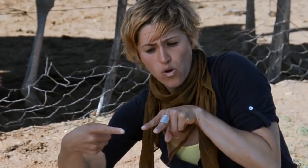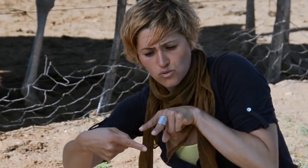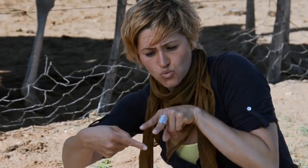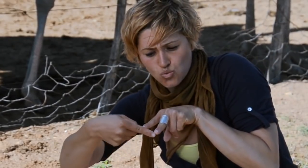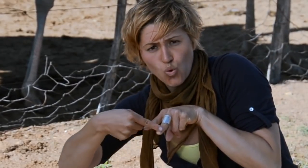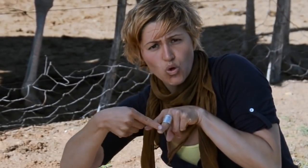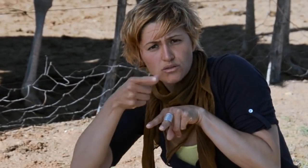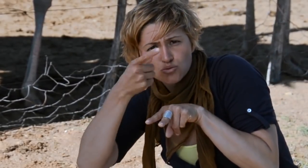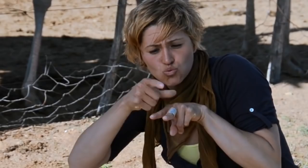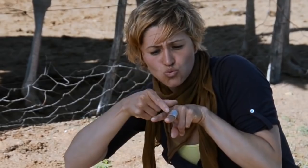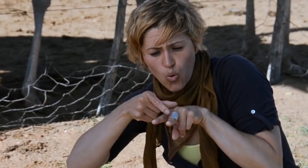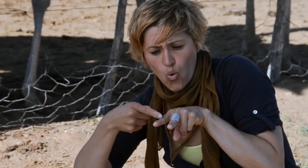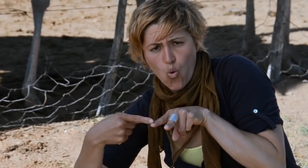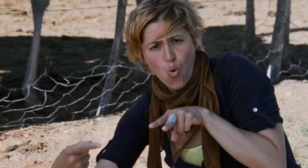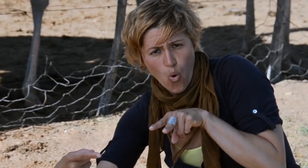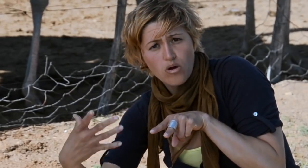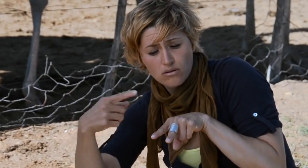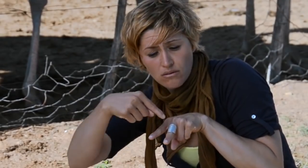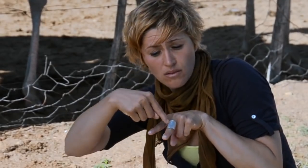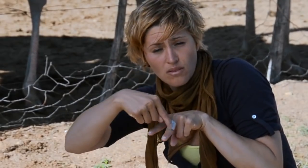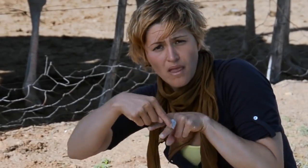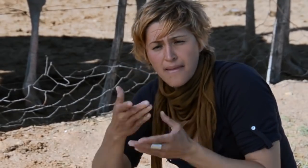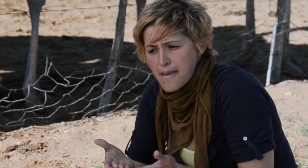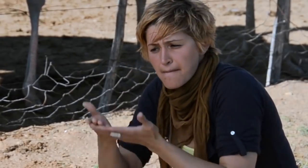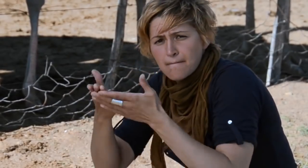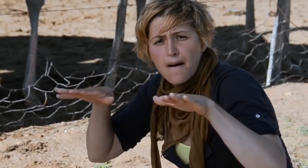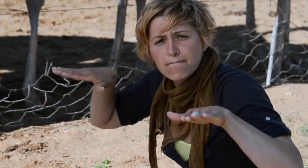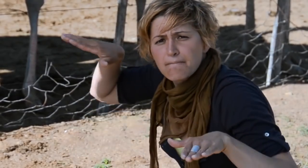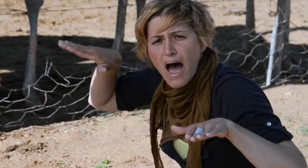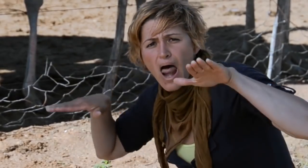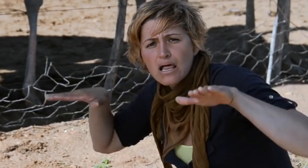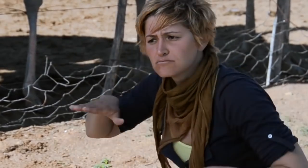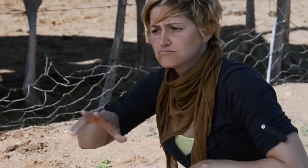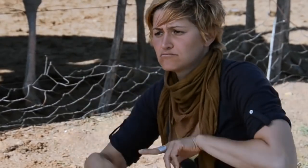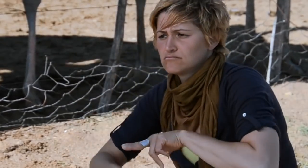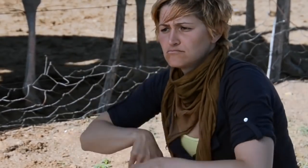the smaller one acting as a aid with balance.